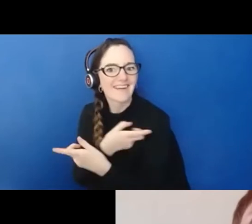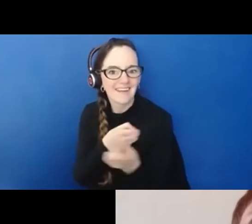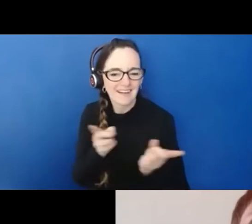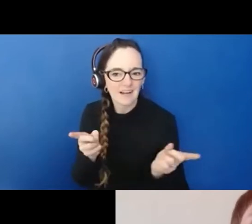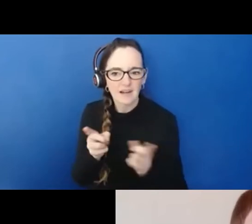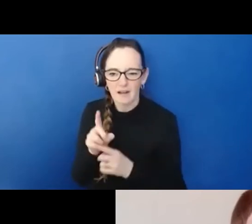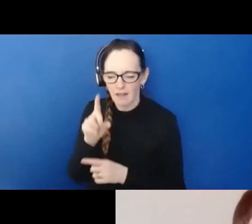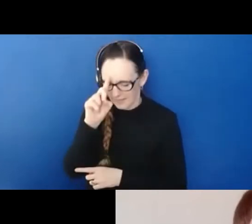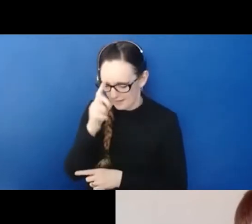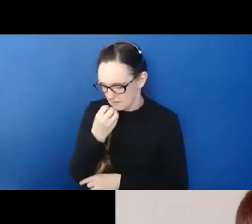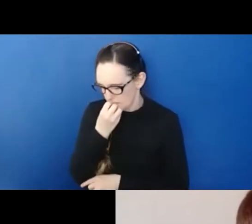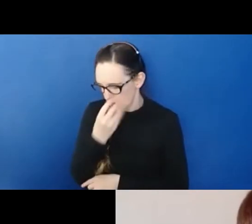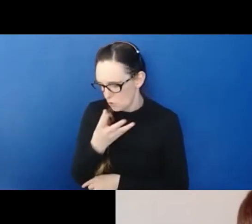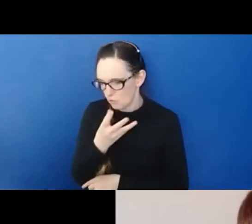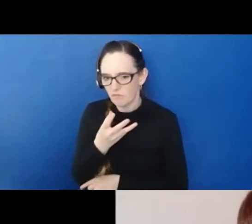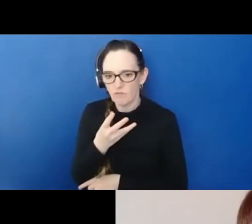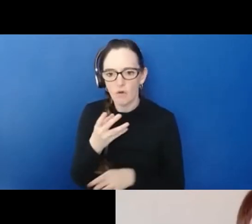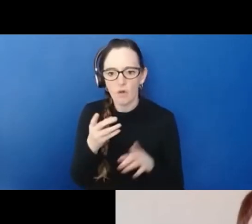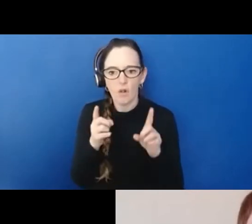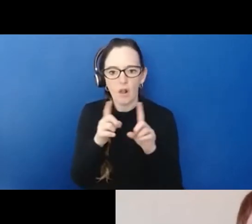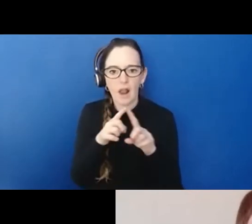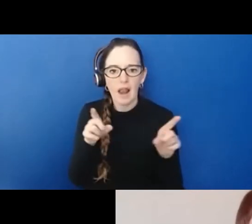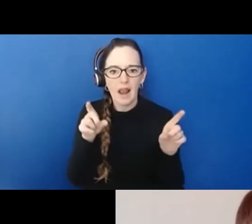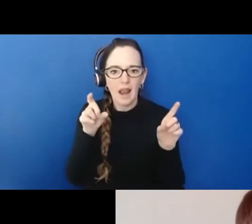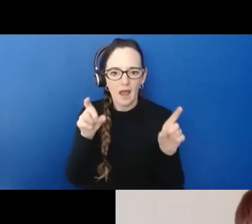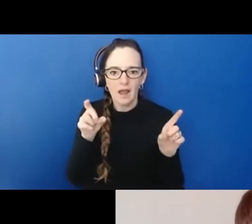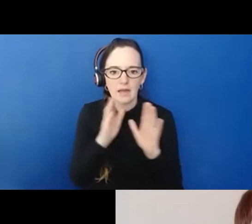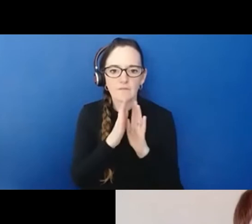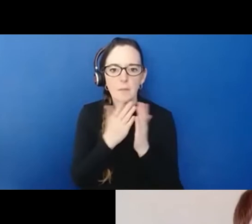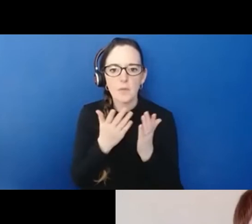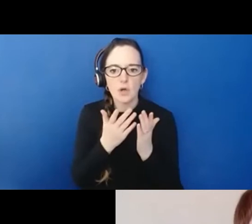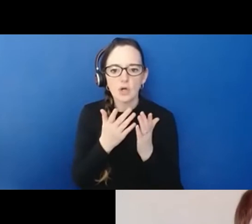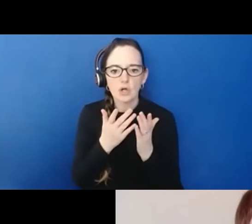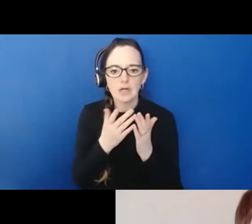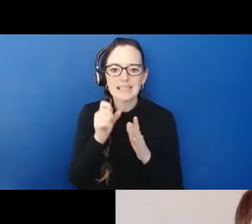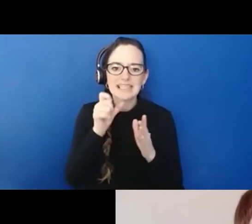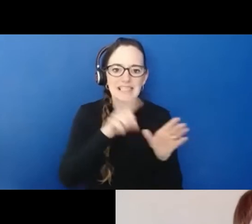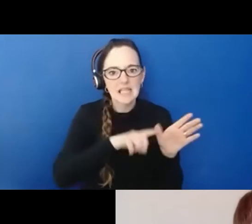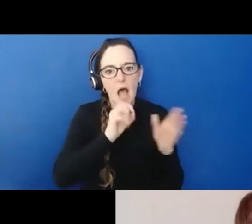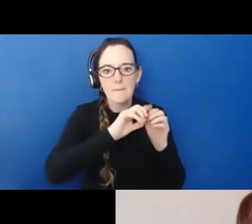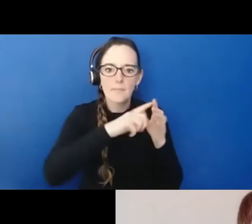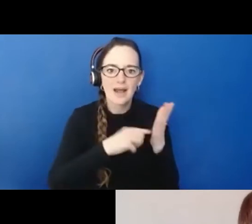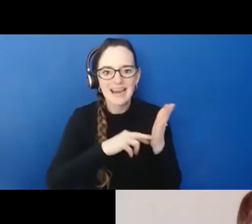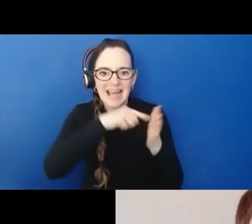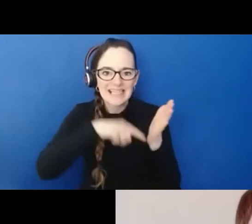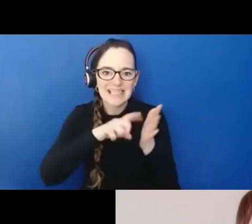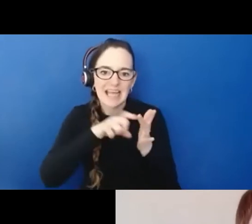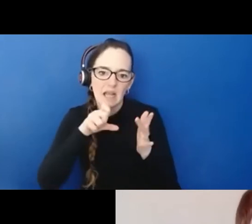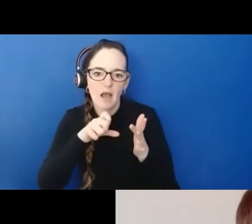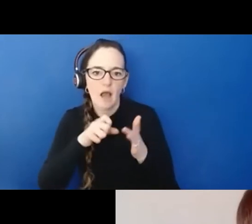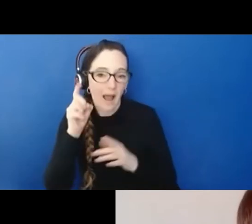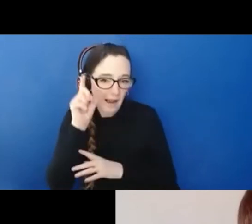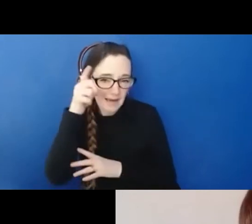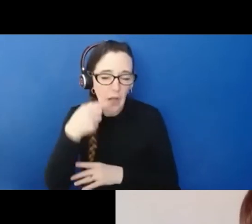line from Tarquin's book The Cybernetic Hypothesis and it says: we say that autonomy is everyone's